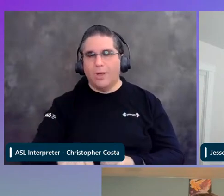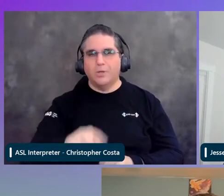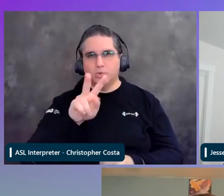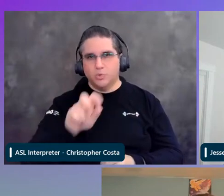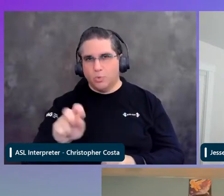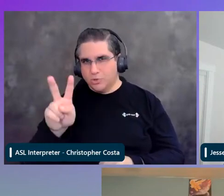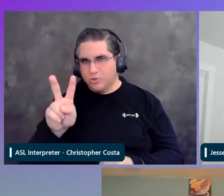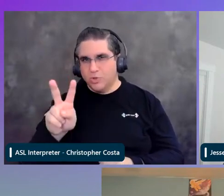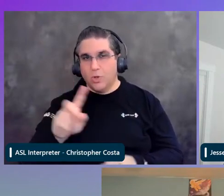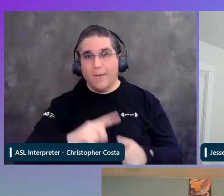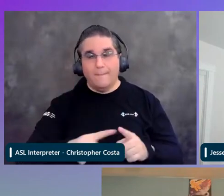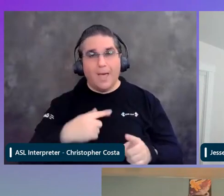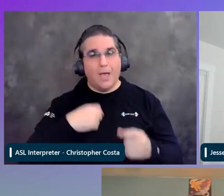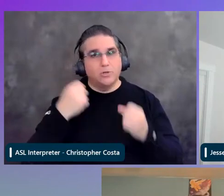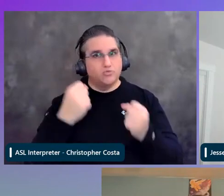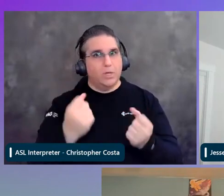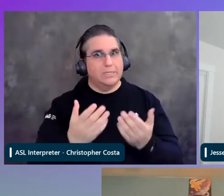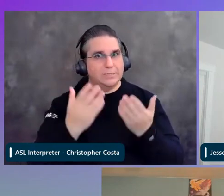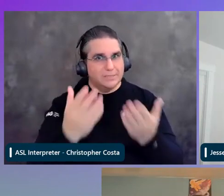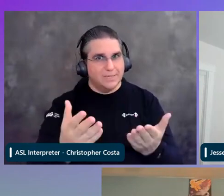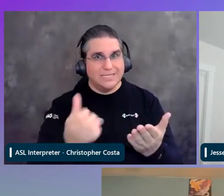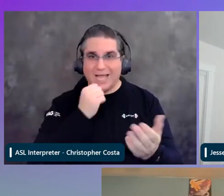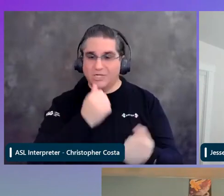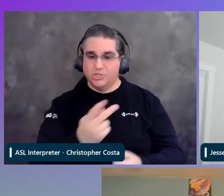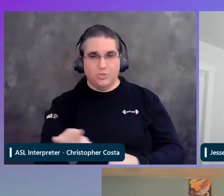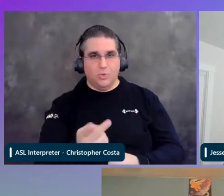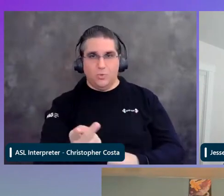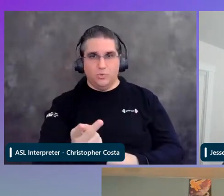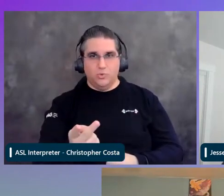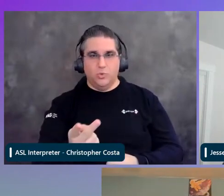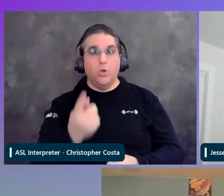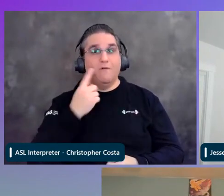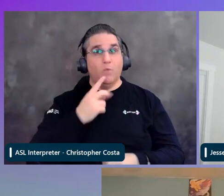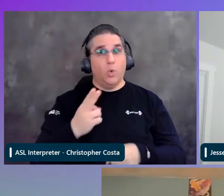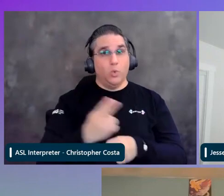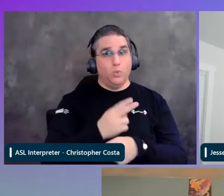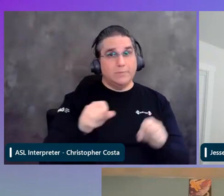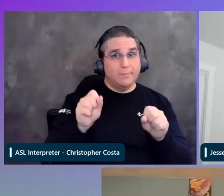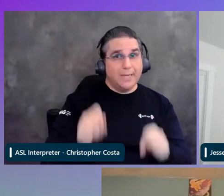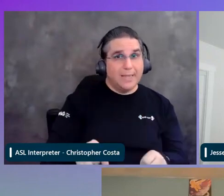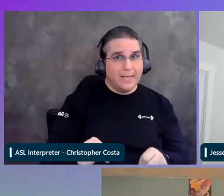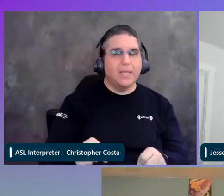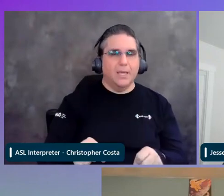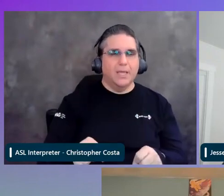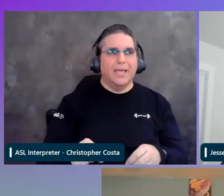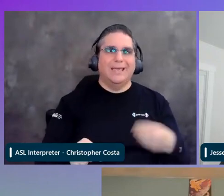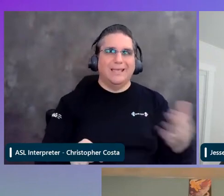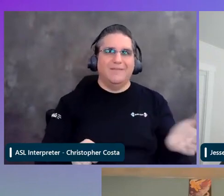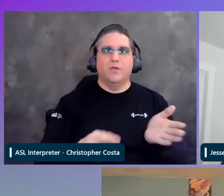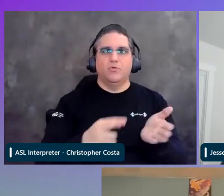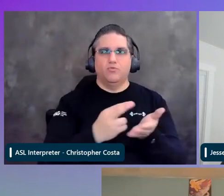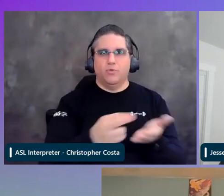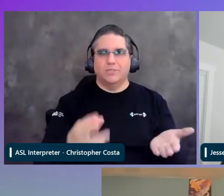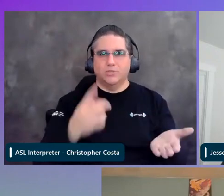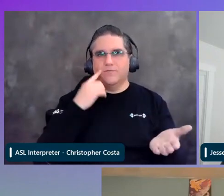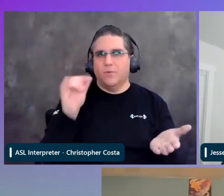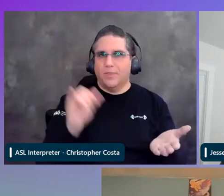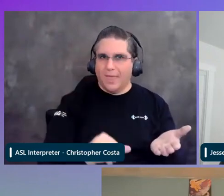beyond that for the usability, right and verifying it with user